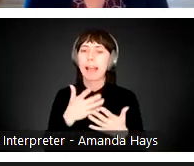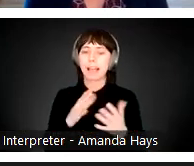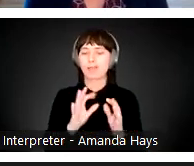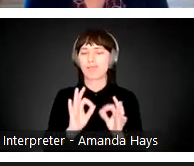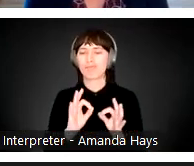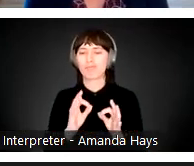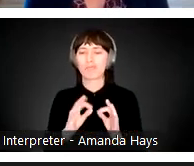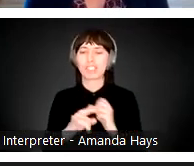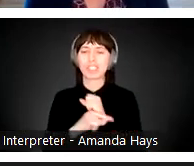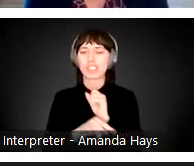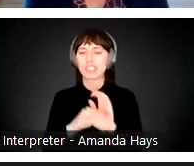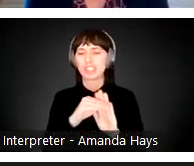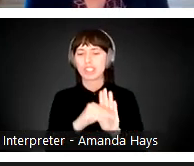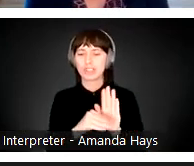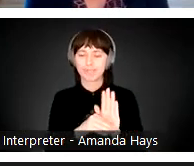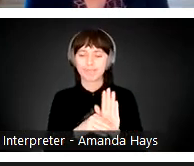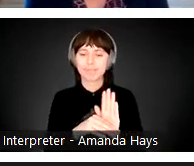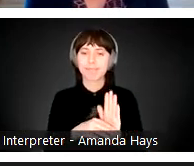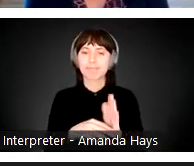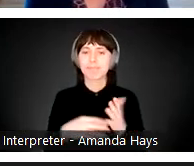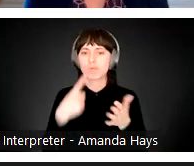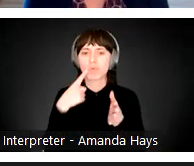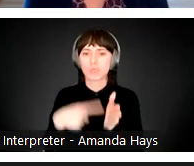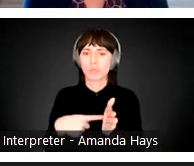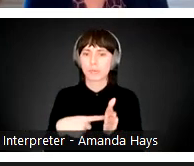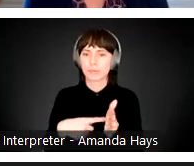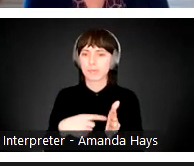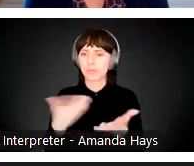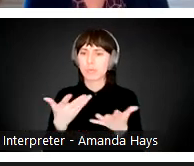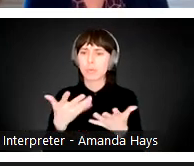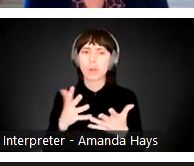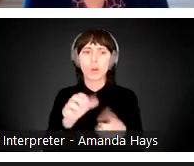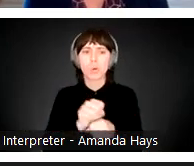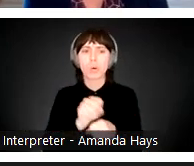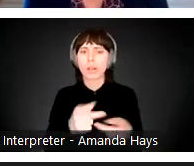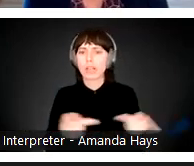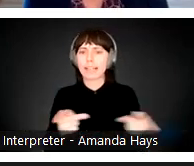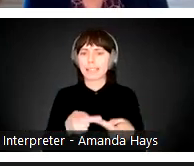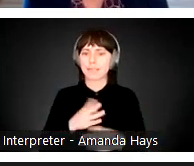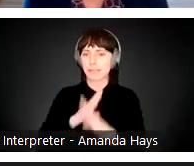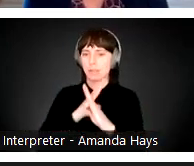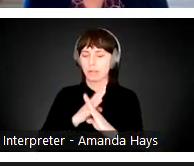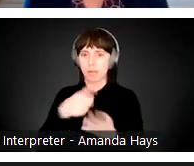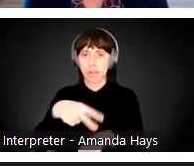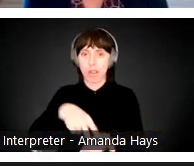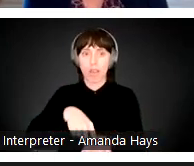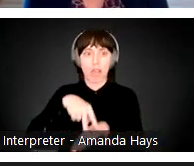talked about, is it a hard time for you to stand up for a long time? And if so, then can you ask for an